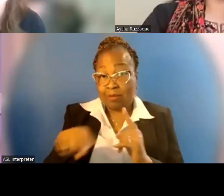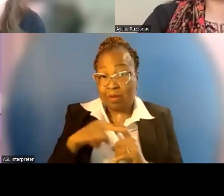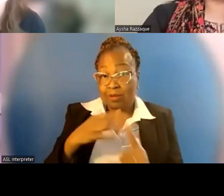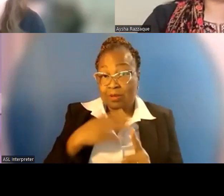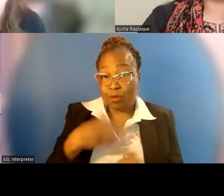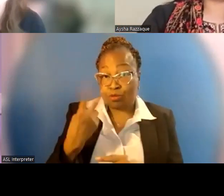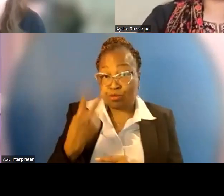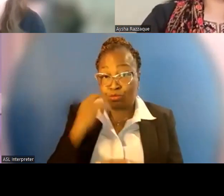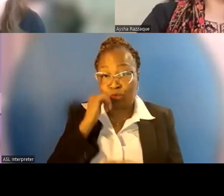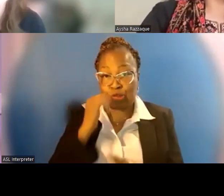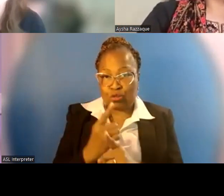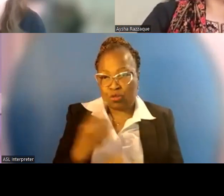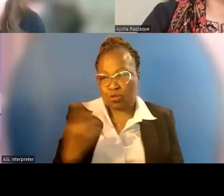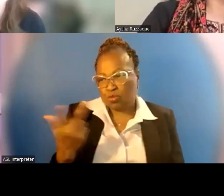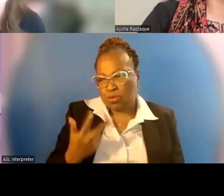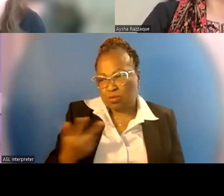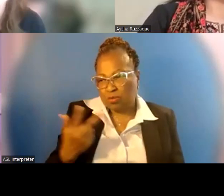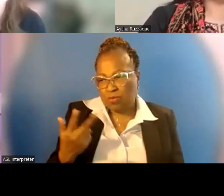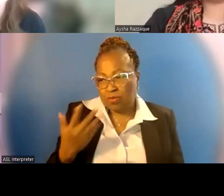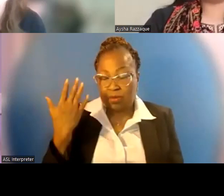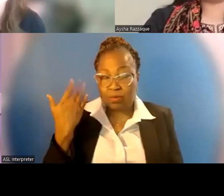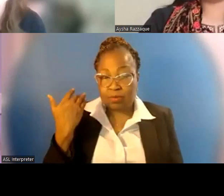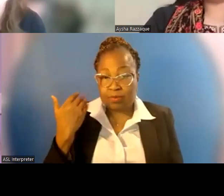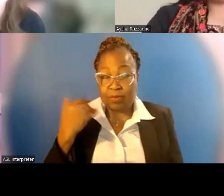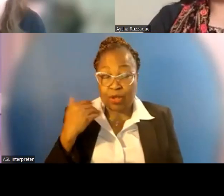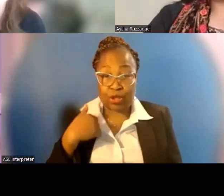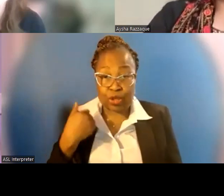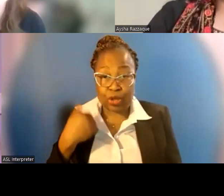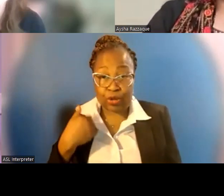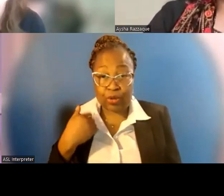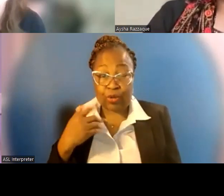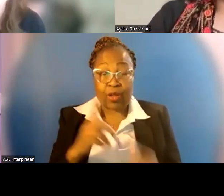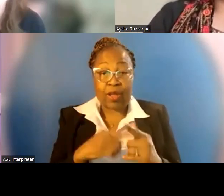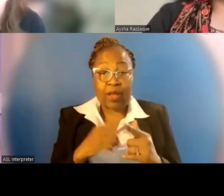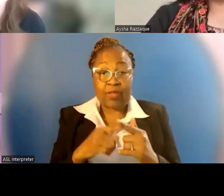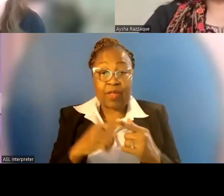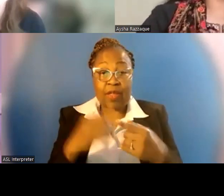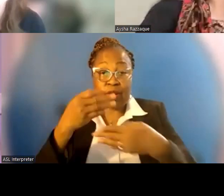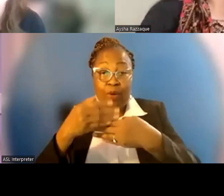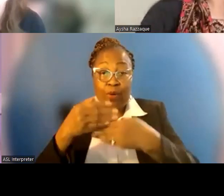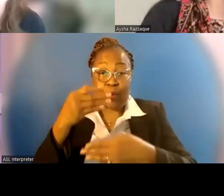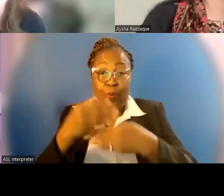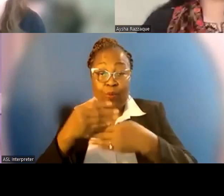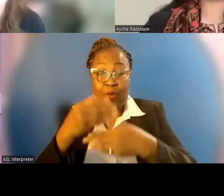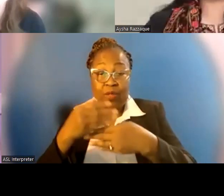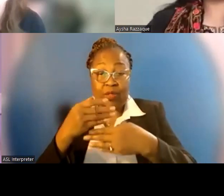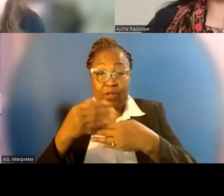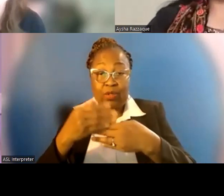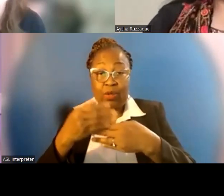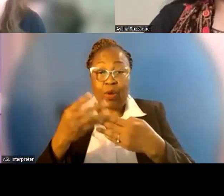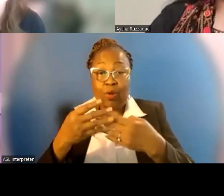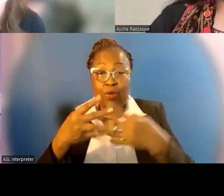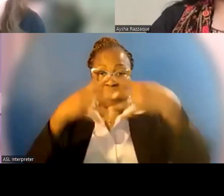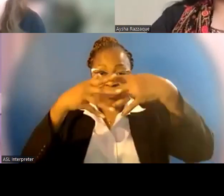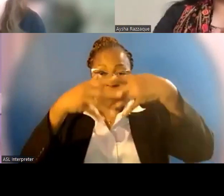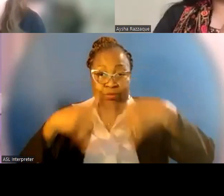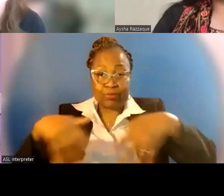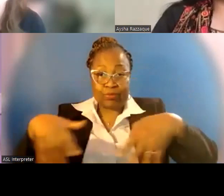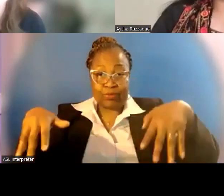And then over here a window with a cream colored curtain and a sort of blue and green beads hanging off of it.